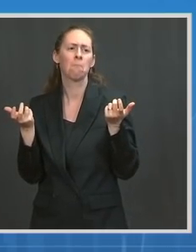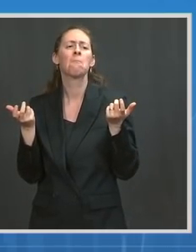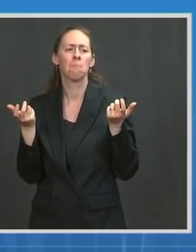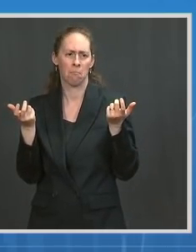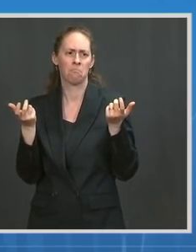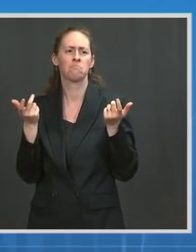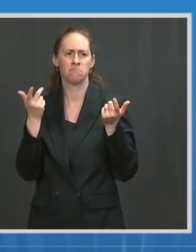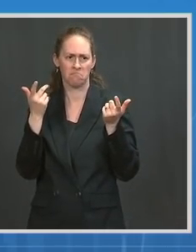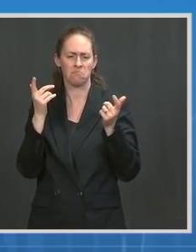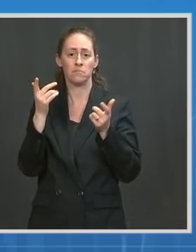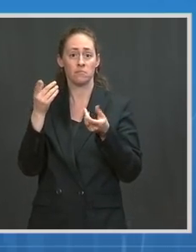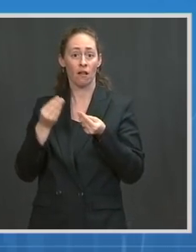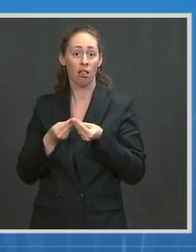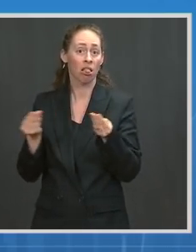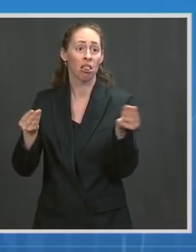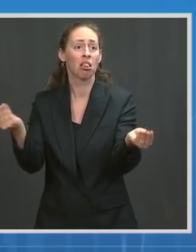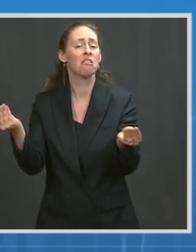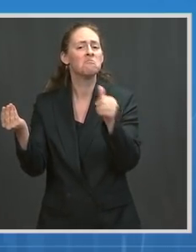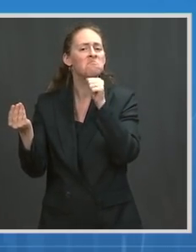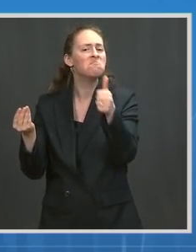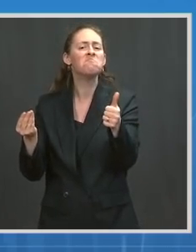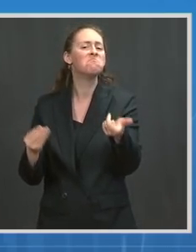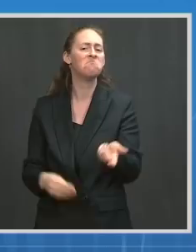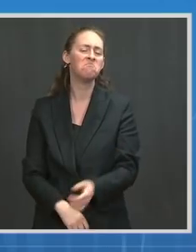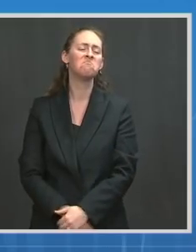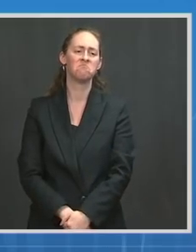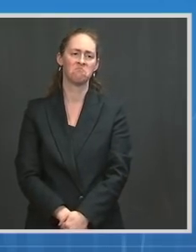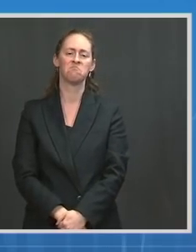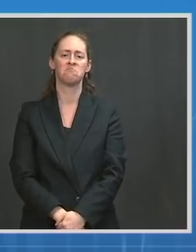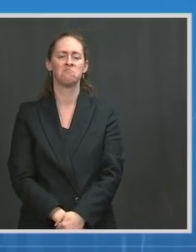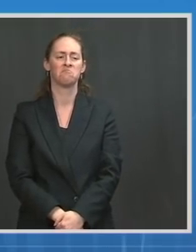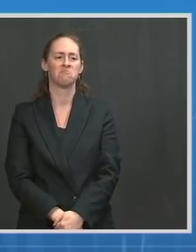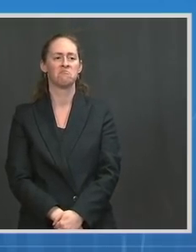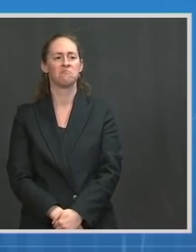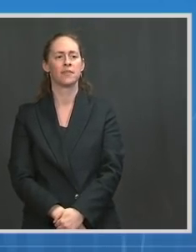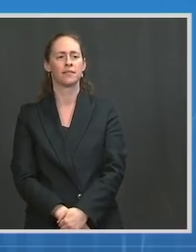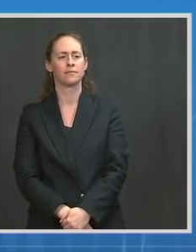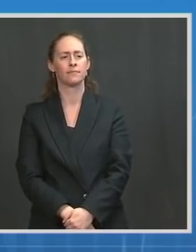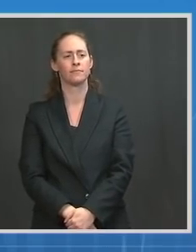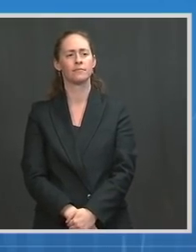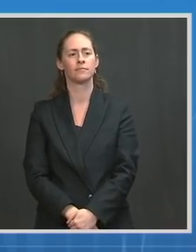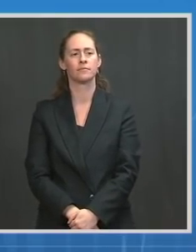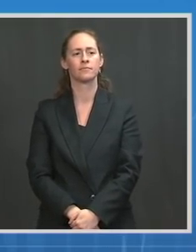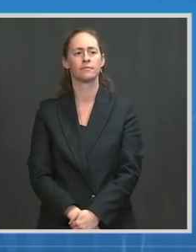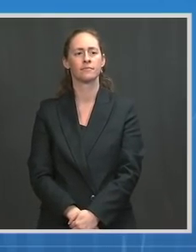Considering all of these factors -- the data on vaccine effectiveness, the science on our ability to protect